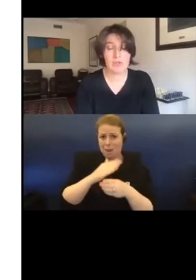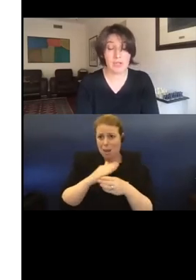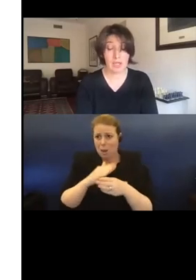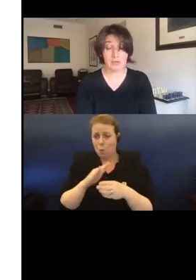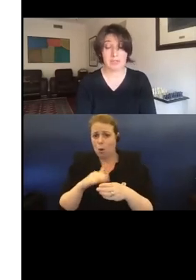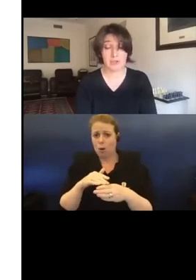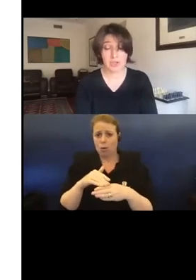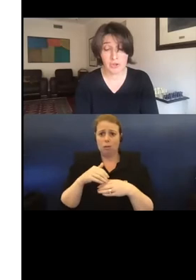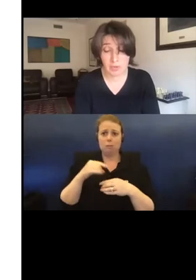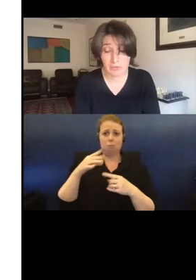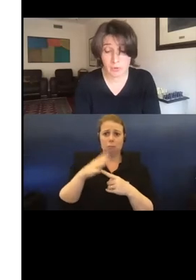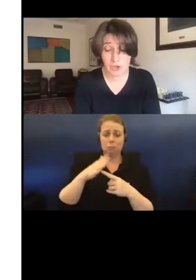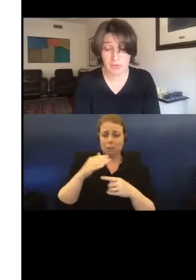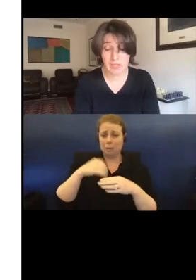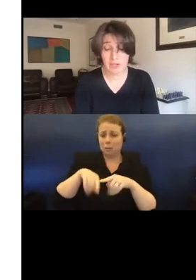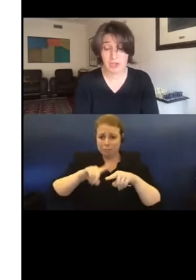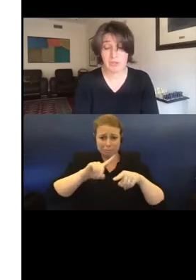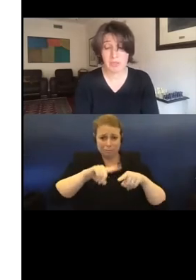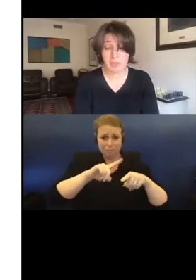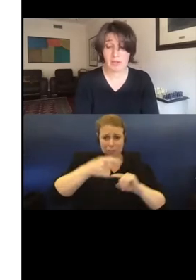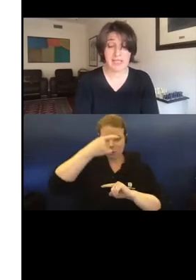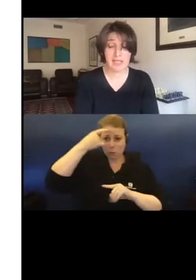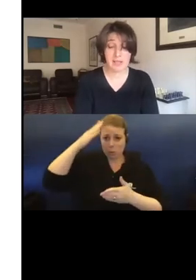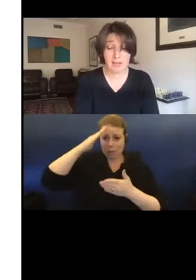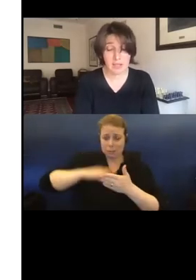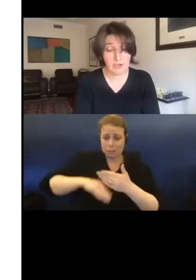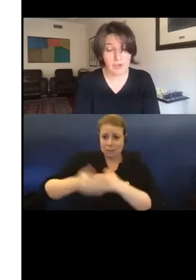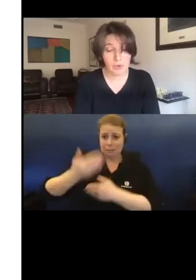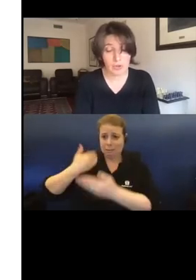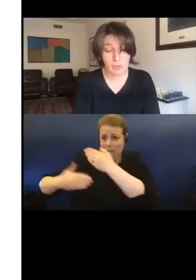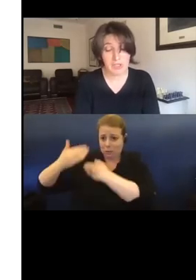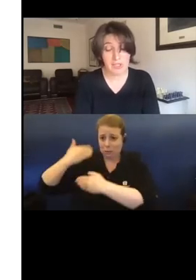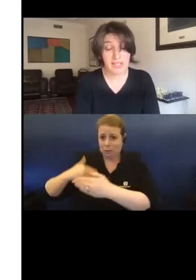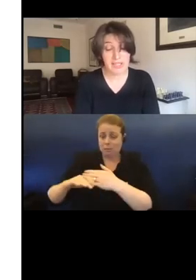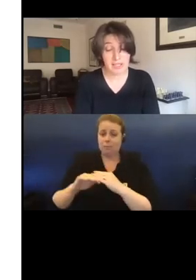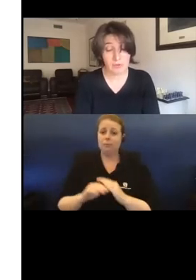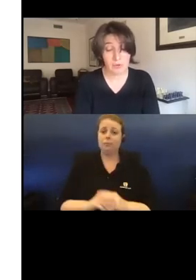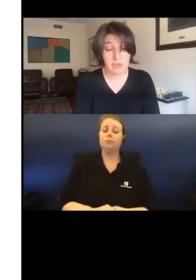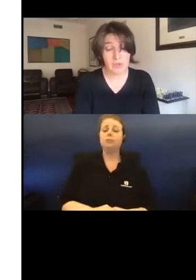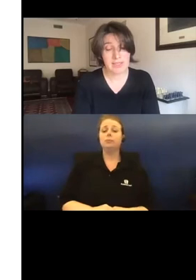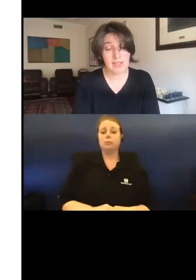auschwitz chernobyl fukushima hiroshima maralinga new york wounded knee and former yugoslavia